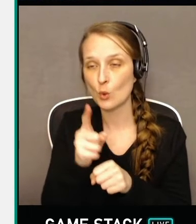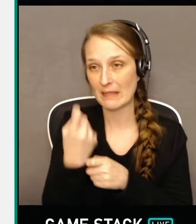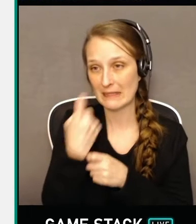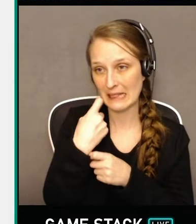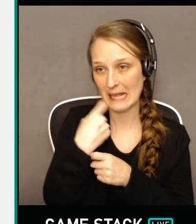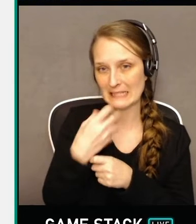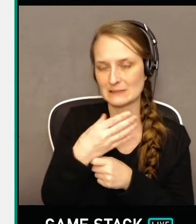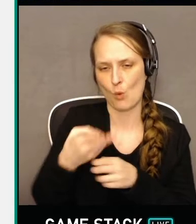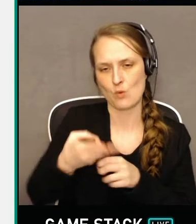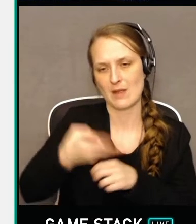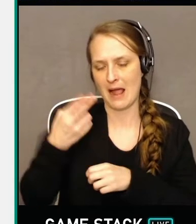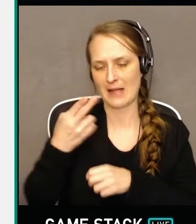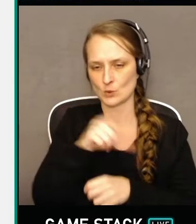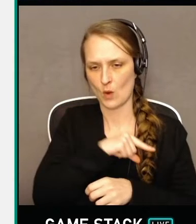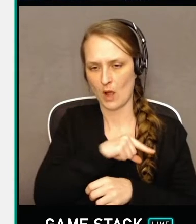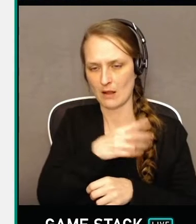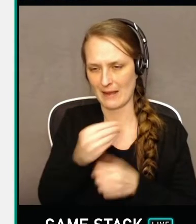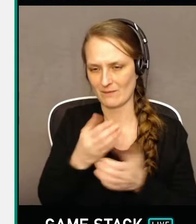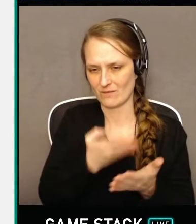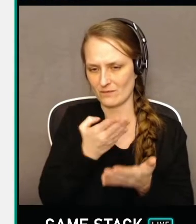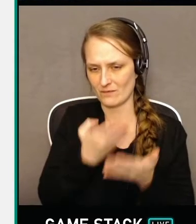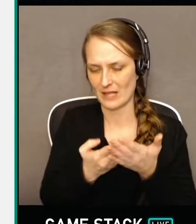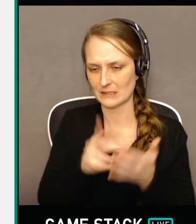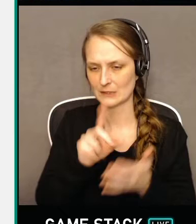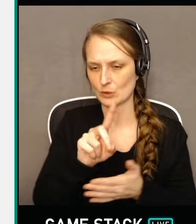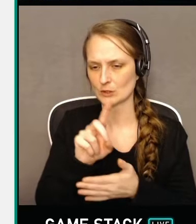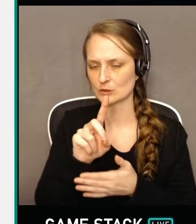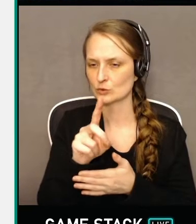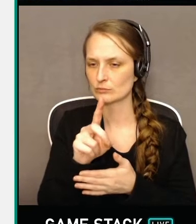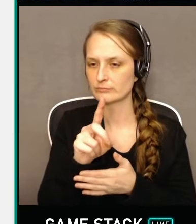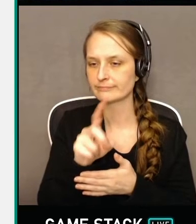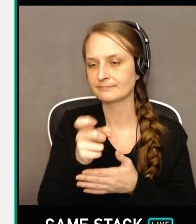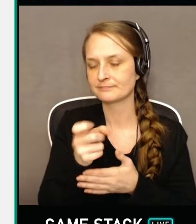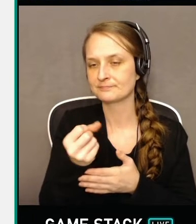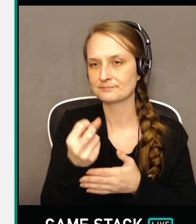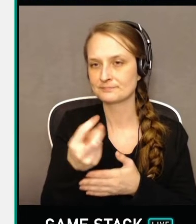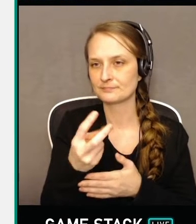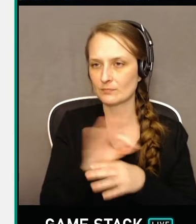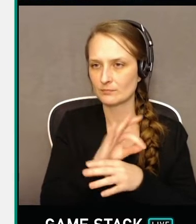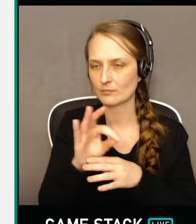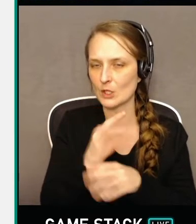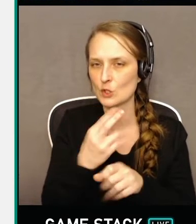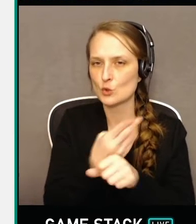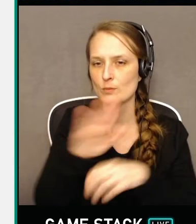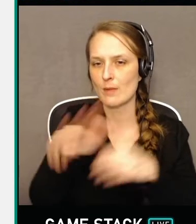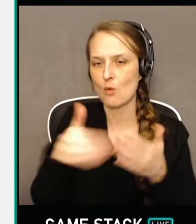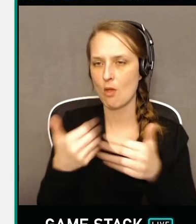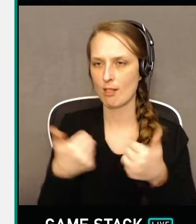highest quality and most validated DirectX 12 functionality eventually gets used by all games.